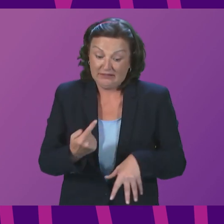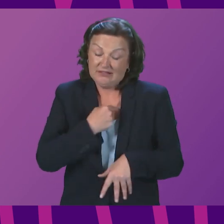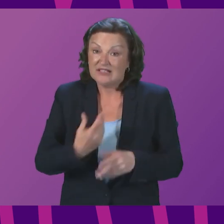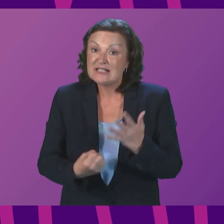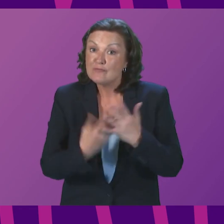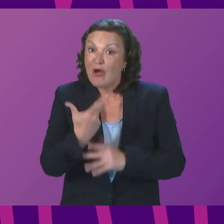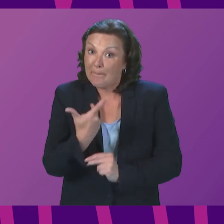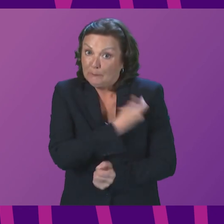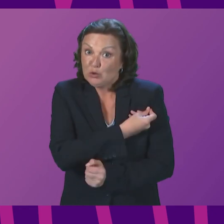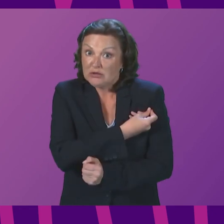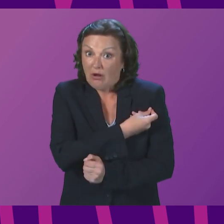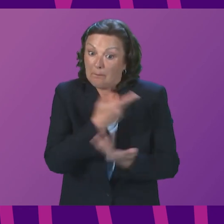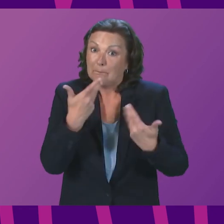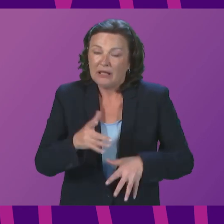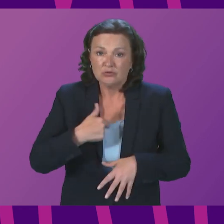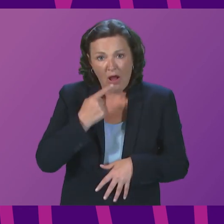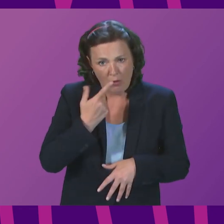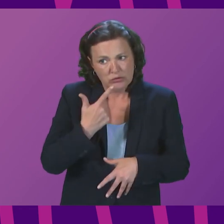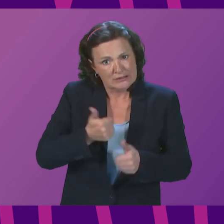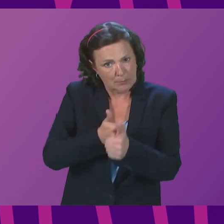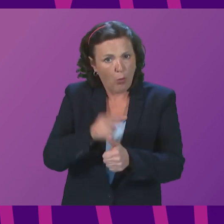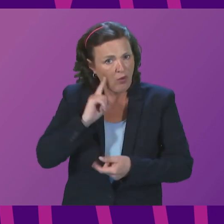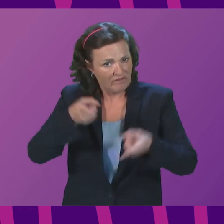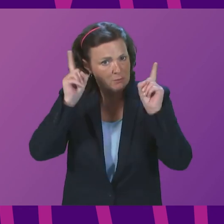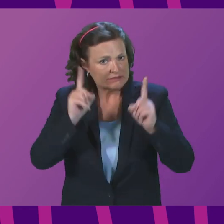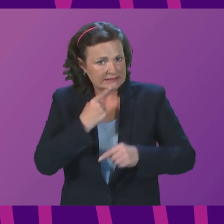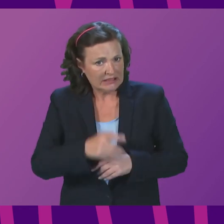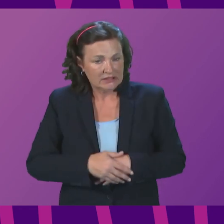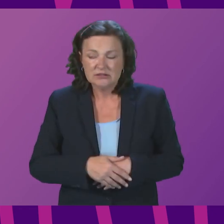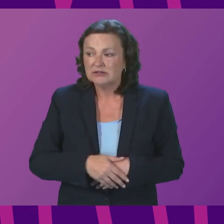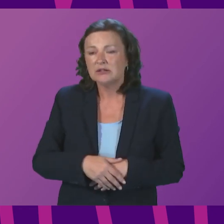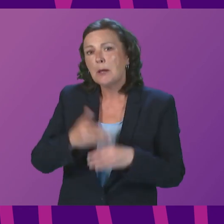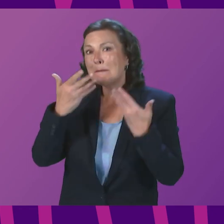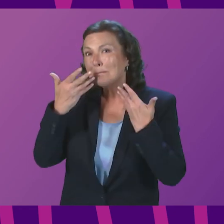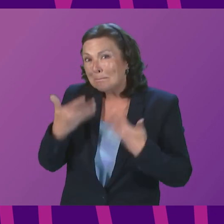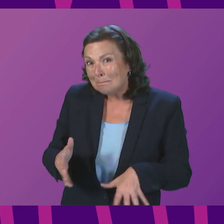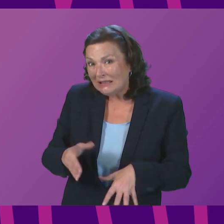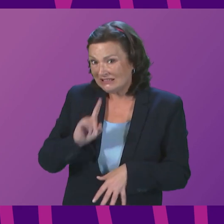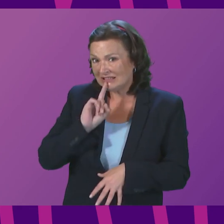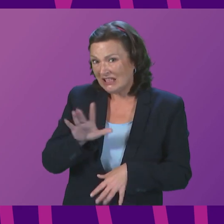especially as we are now seeing cases rising. Further to that, with cases reportedly being at one in 30—undoubtedly, that is an underestimate—and